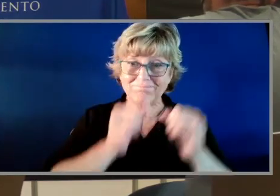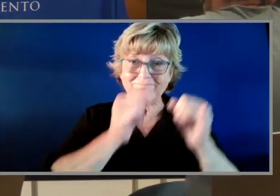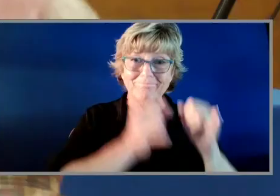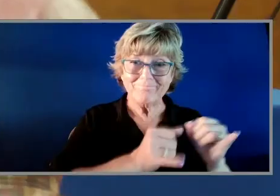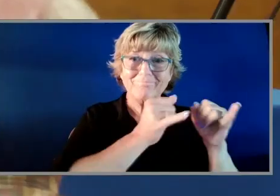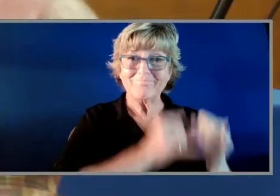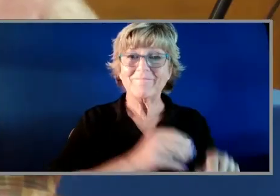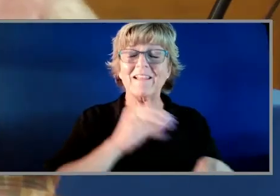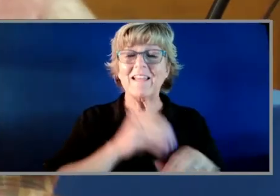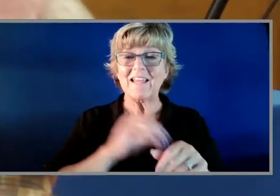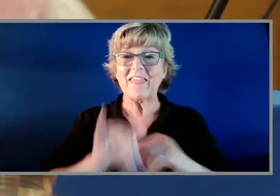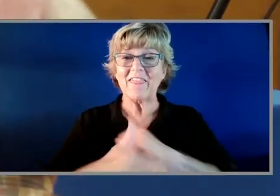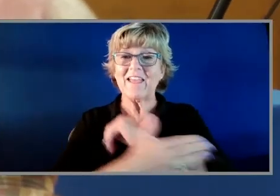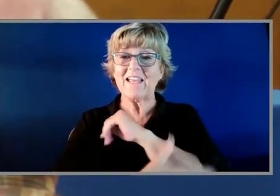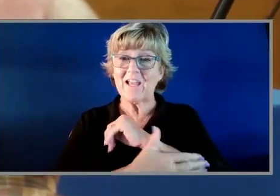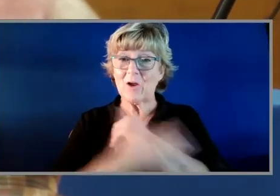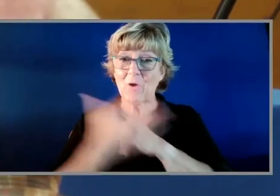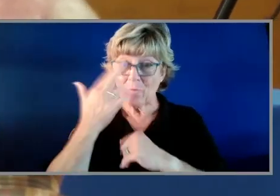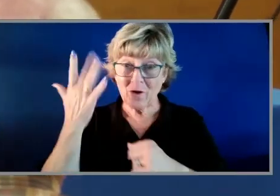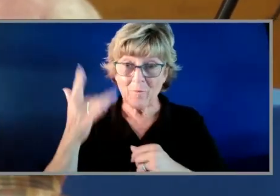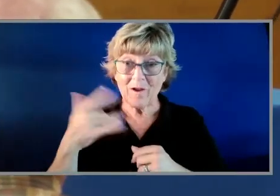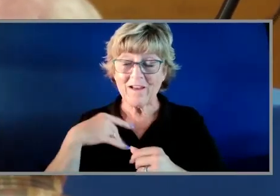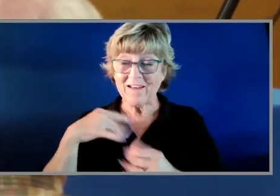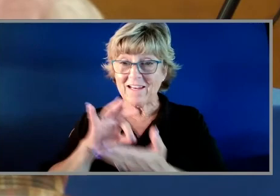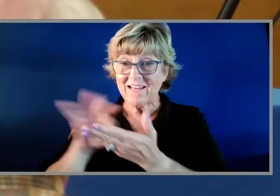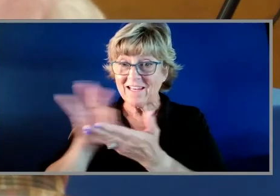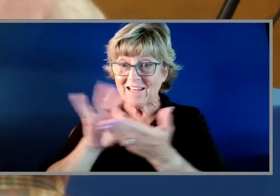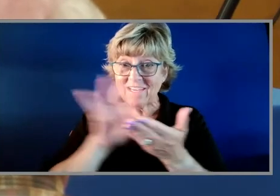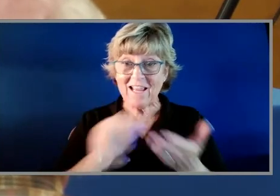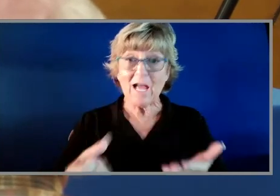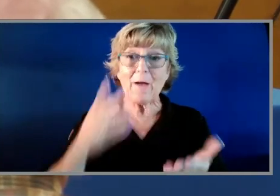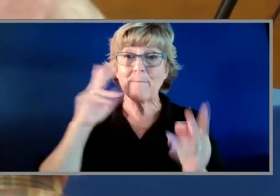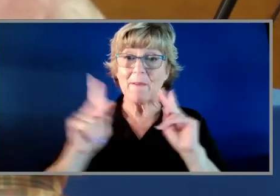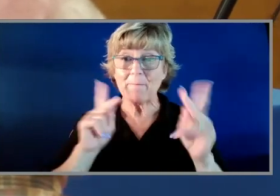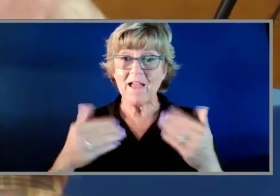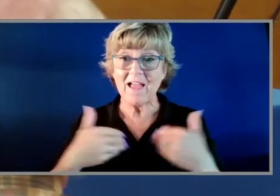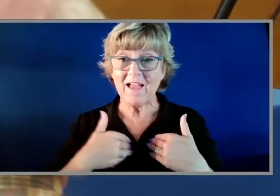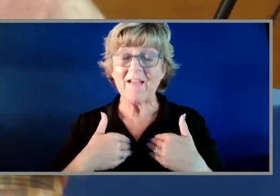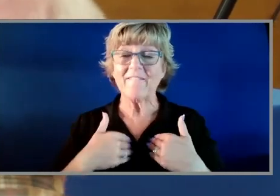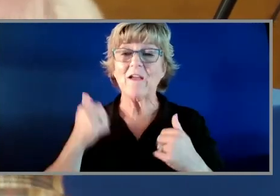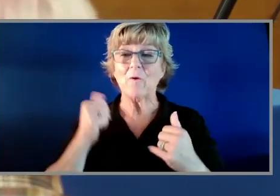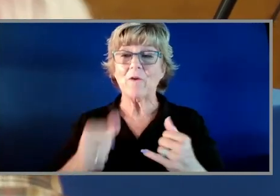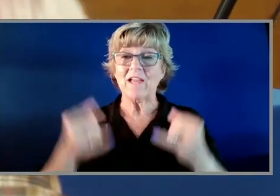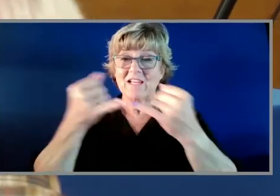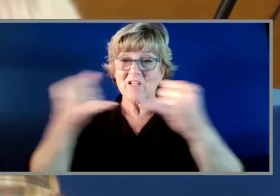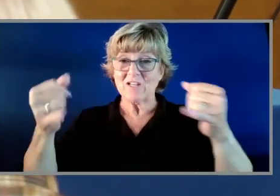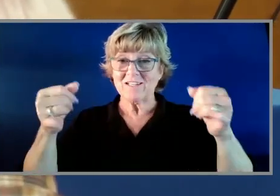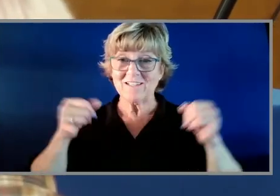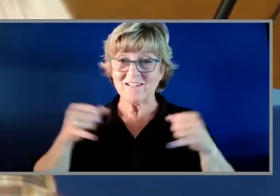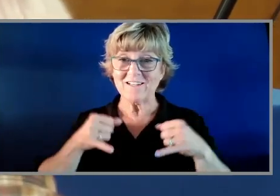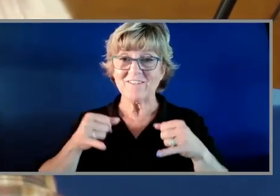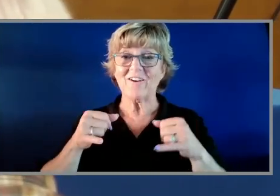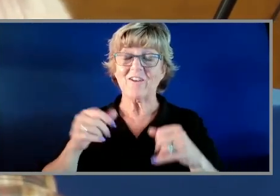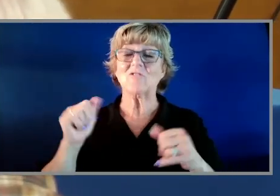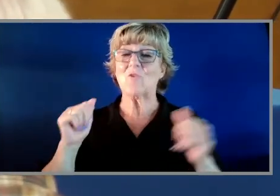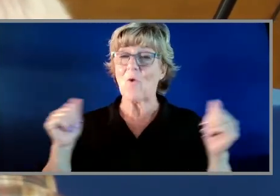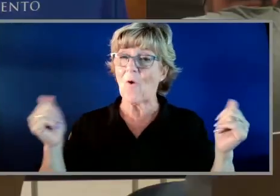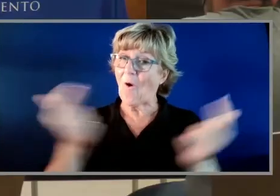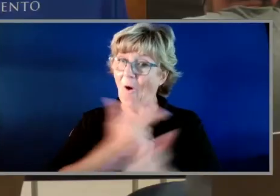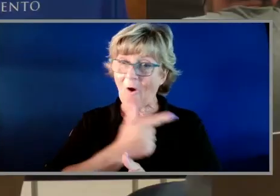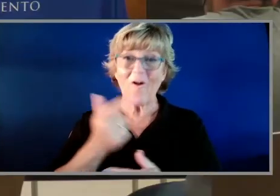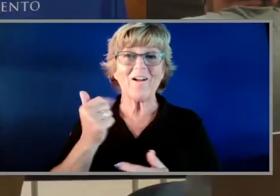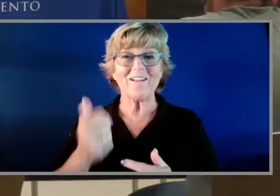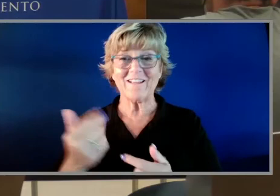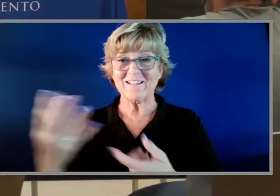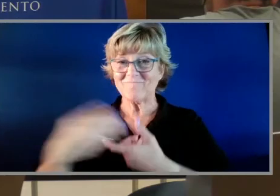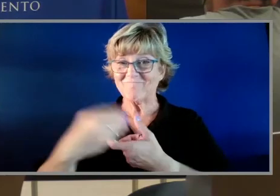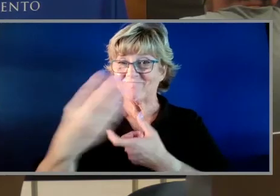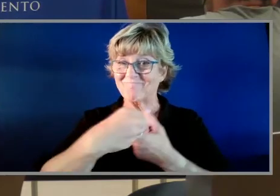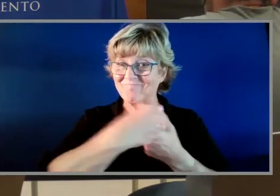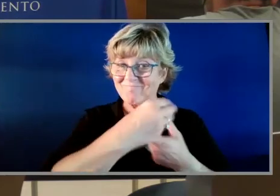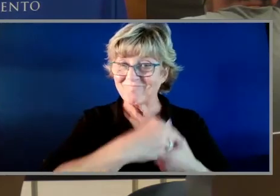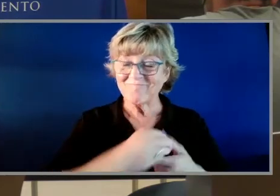Studio: This was supposed to count everybody in the county, and the reason we count everybody in the census is to